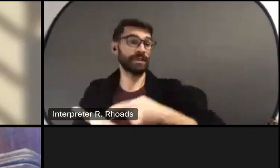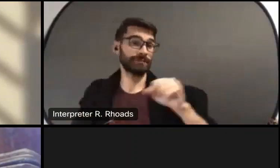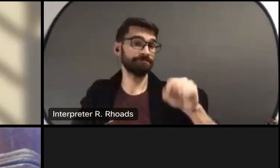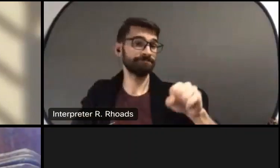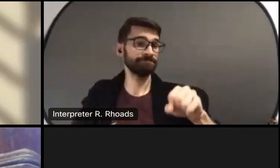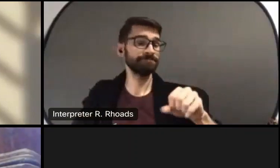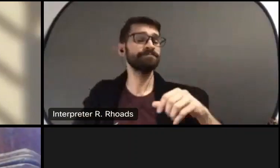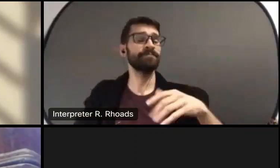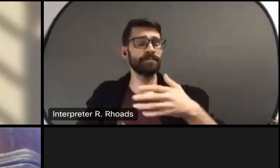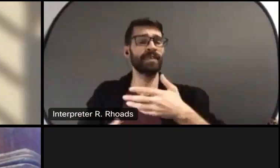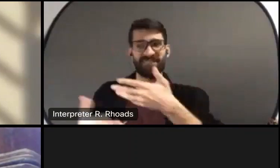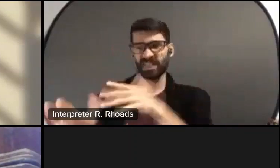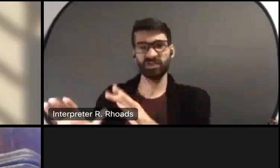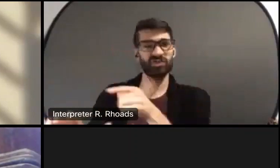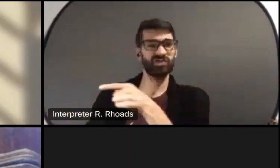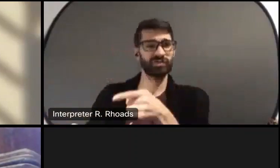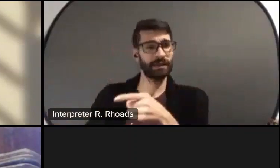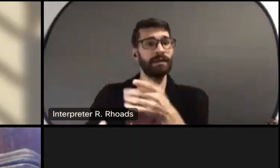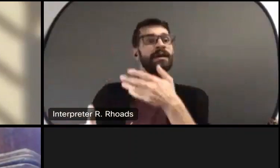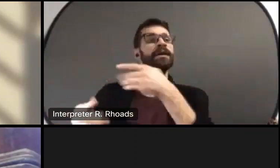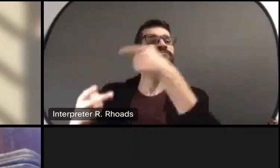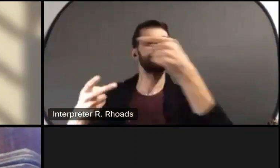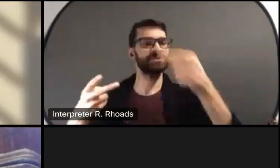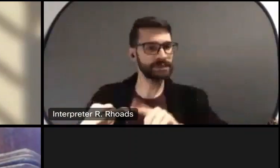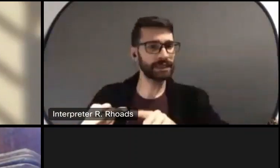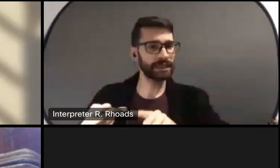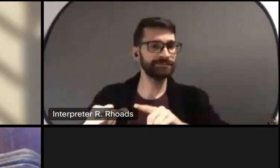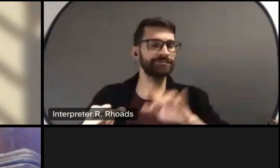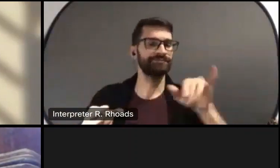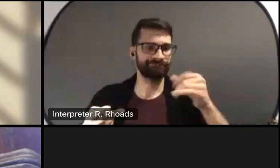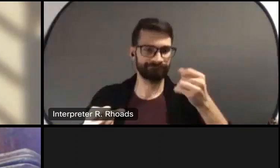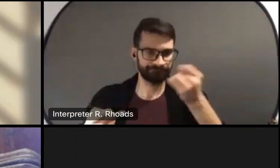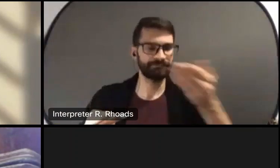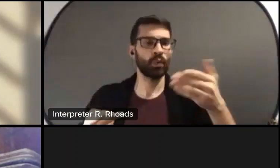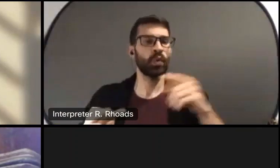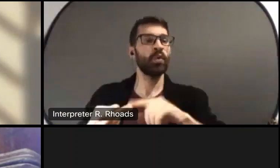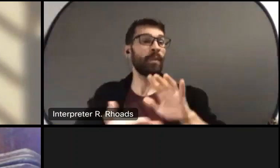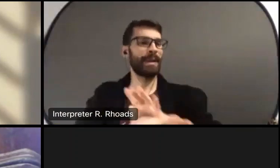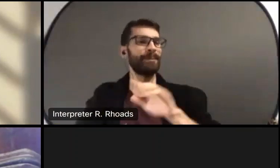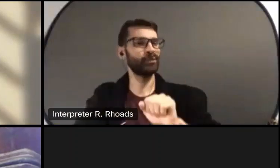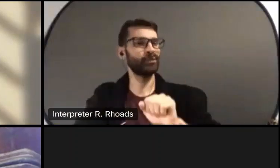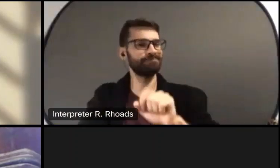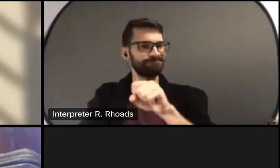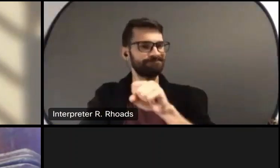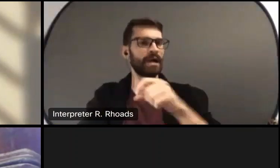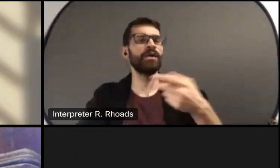Secondly, the paperwork and I think Mr. Campbell you and I have been down that road of FOIA,